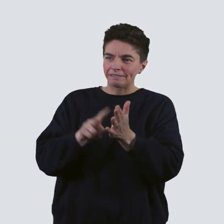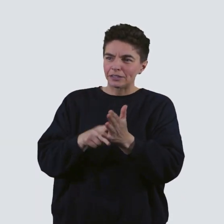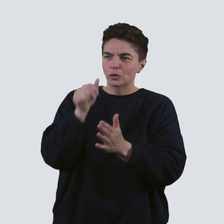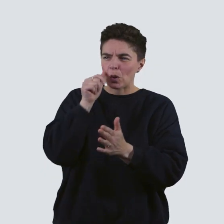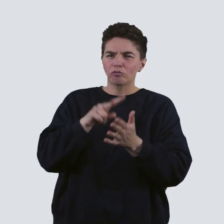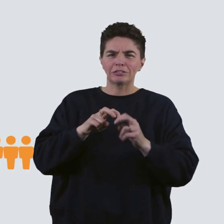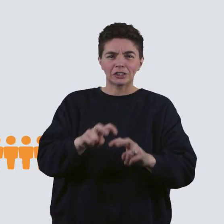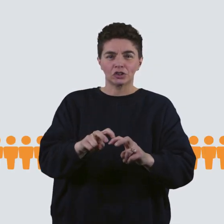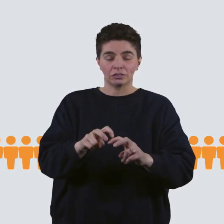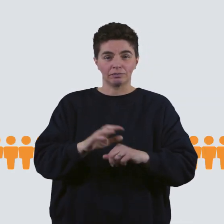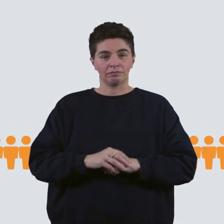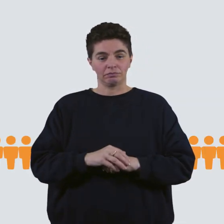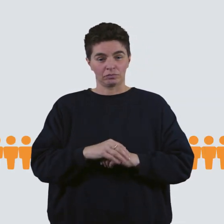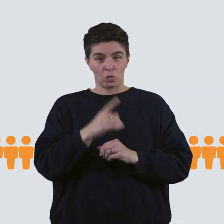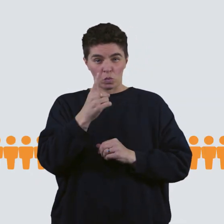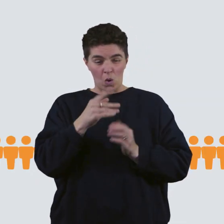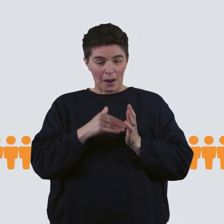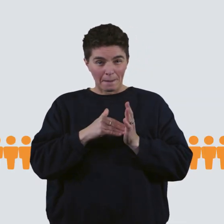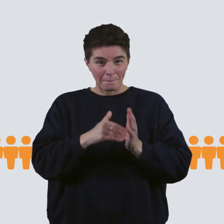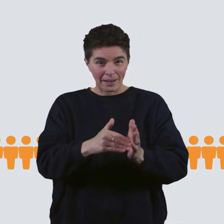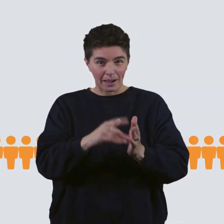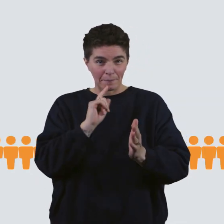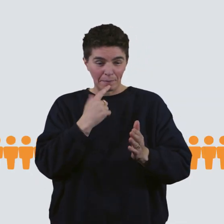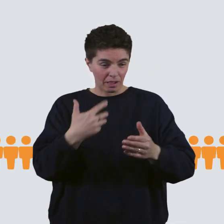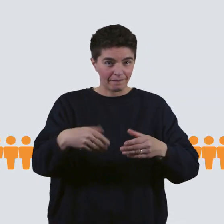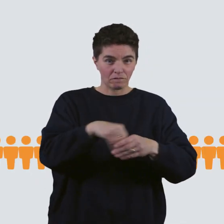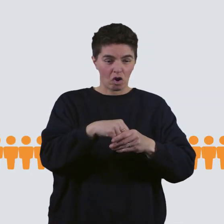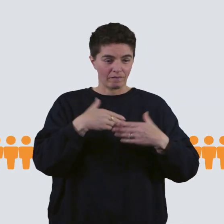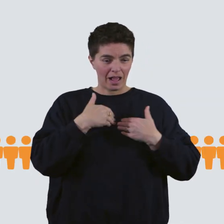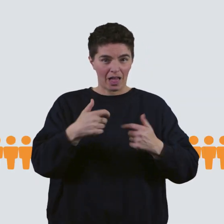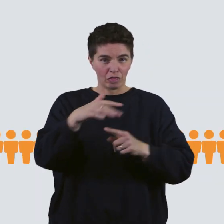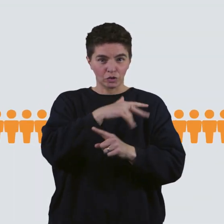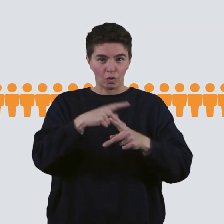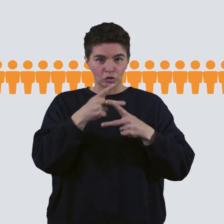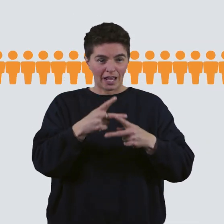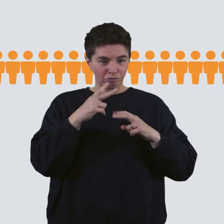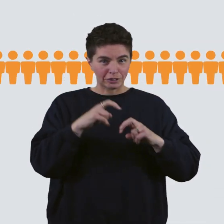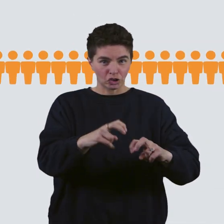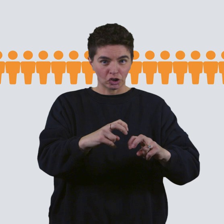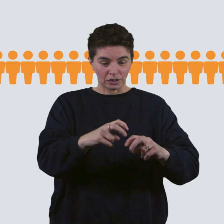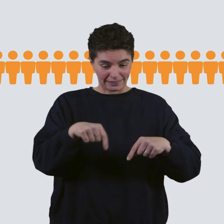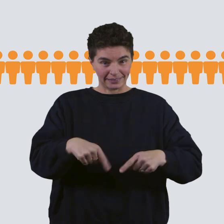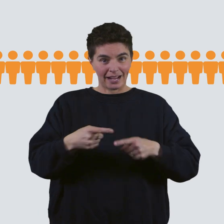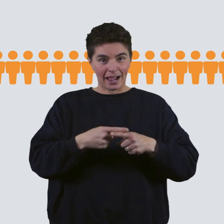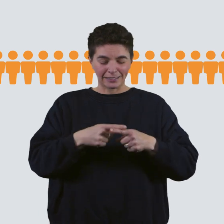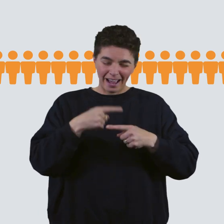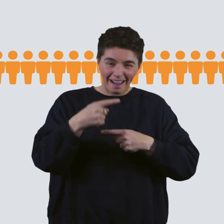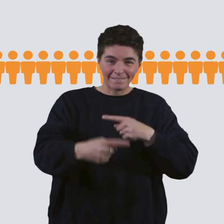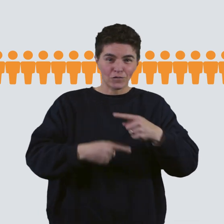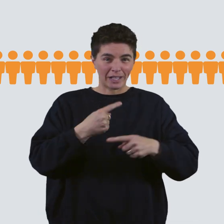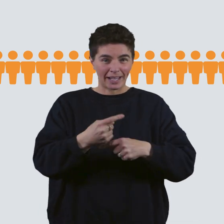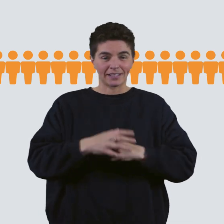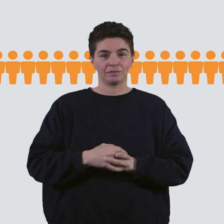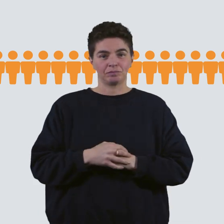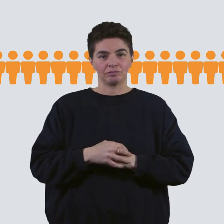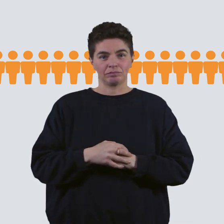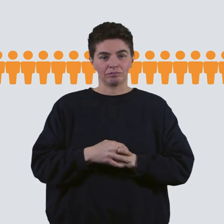But over 1 million people take part in health and social care research in England every year.